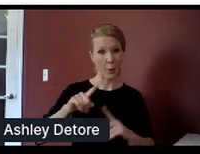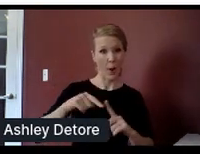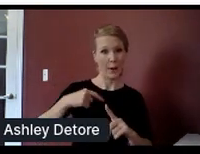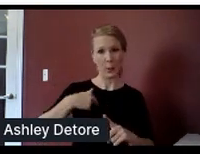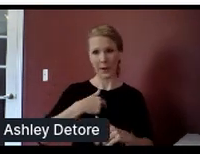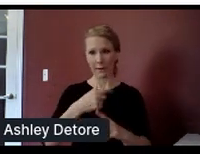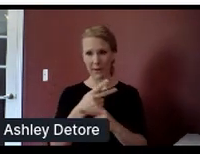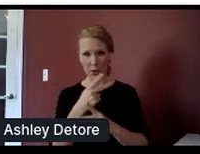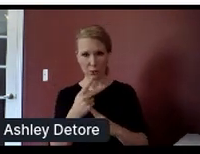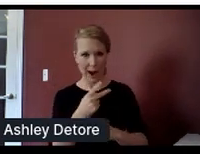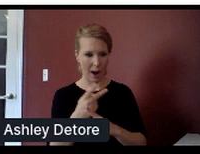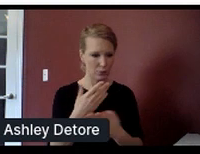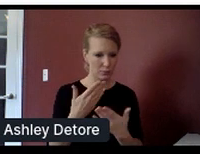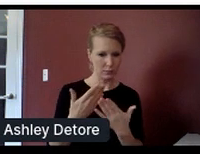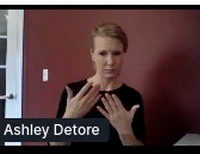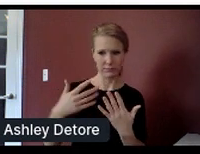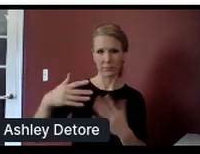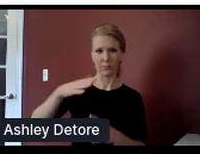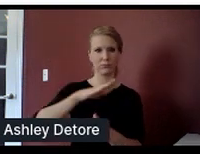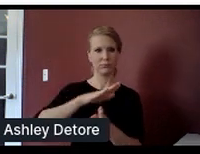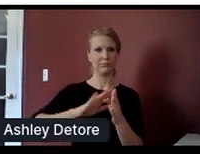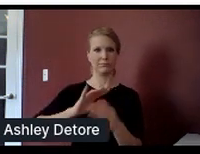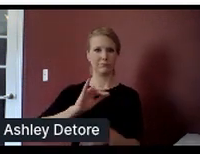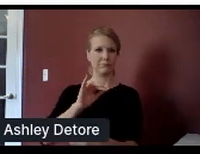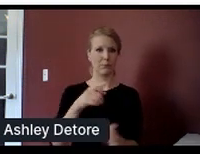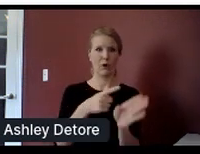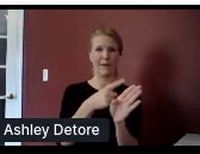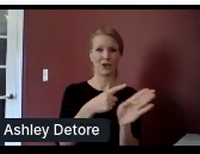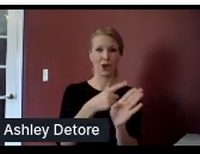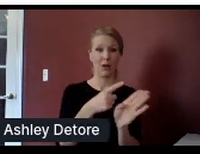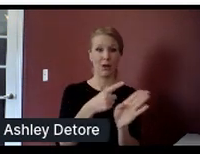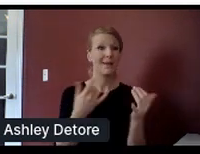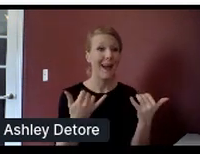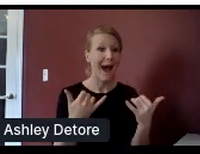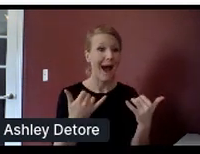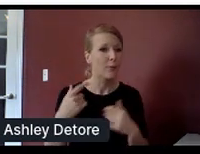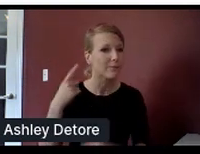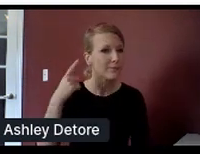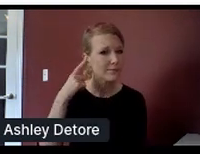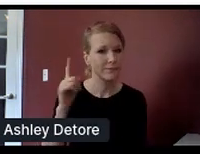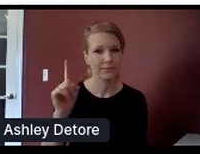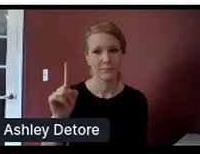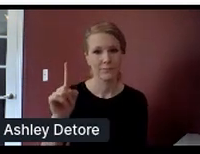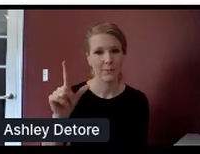Now I'm locking my hair. And so this is going to be dreadlocks.